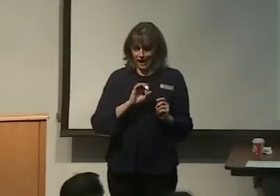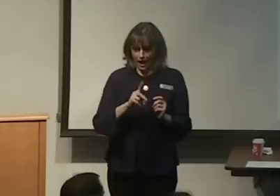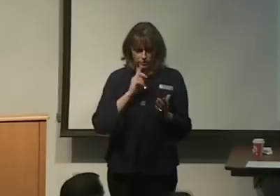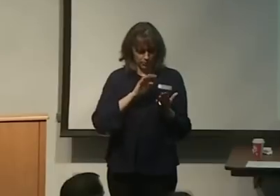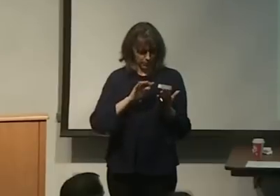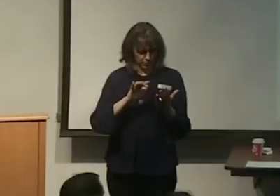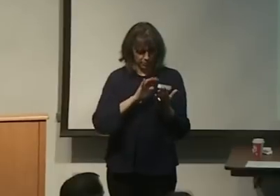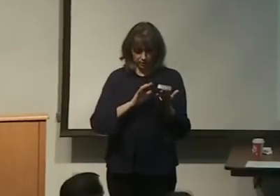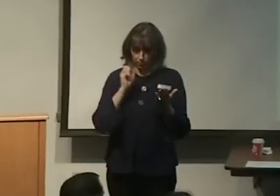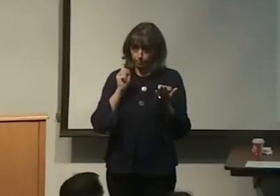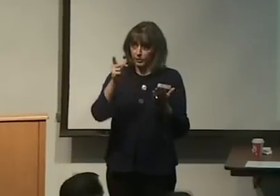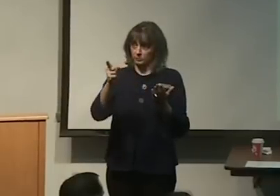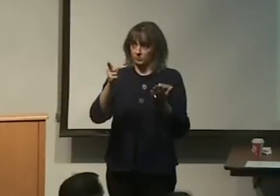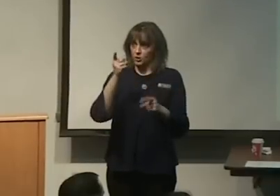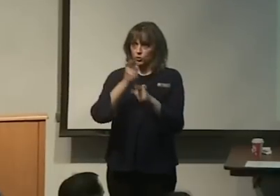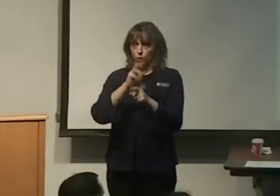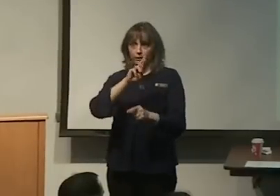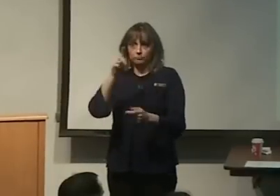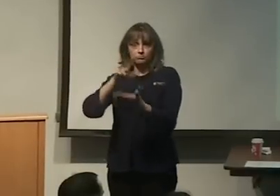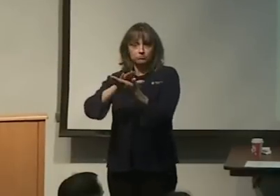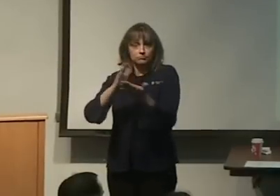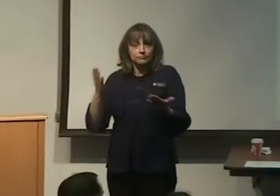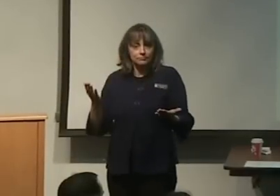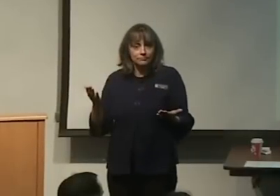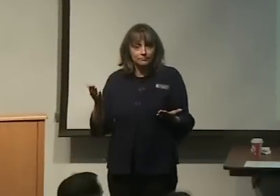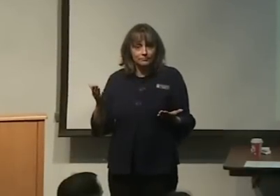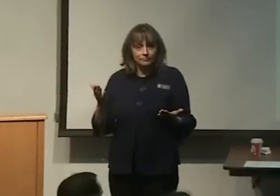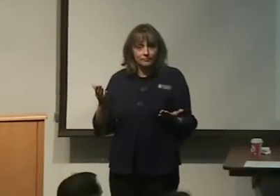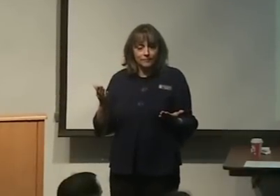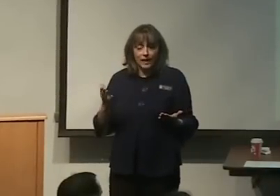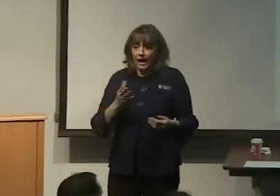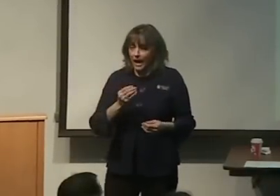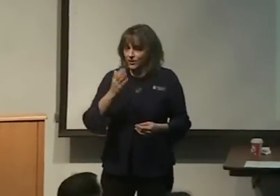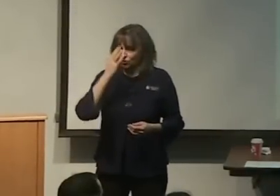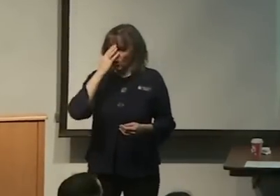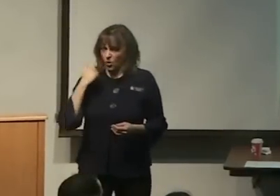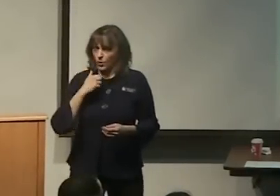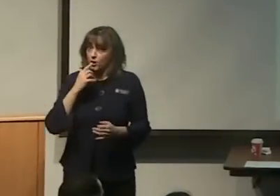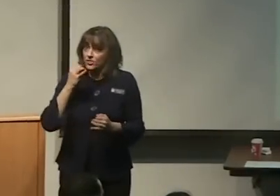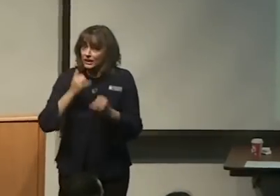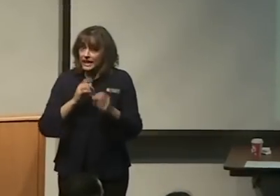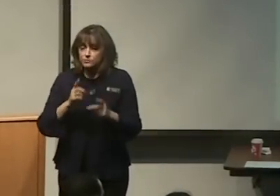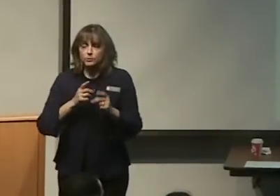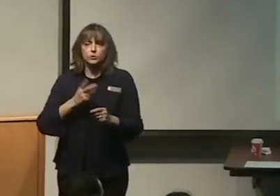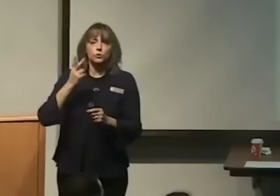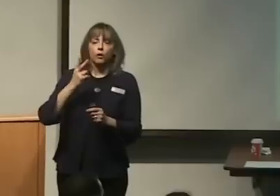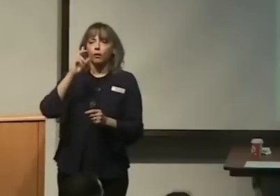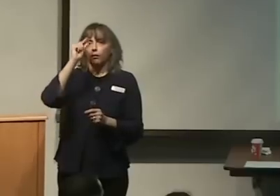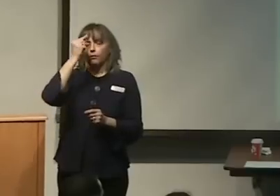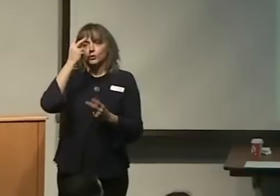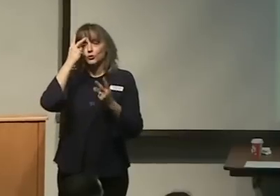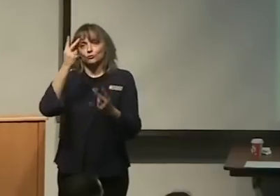And then in other examples we're the last people to notice this, and that's true of all technology.